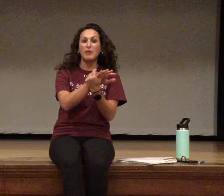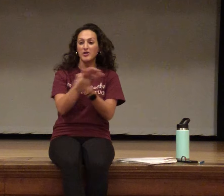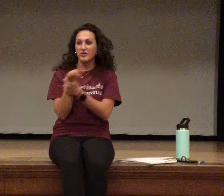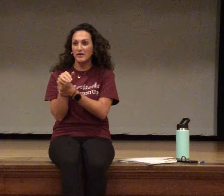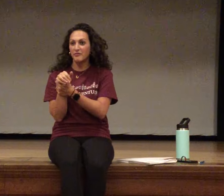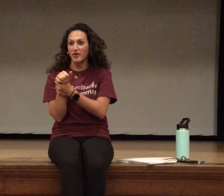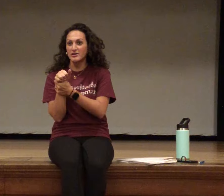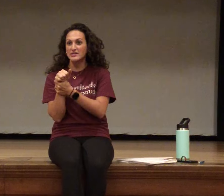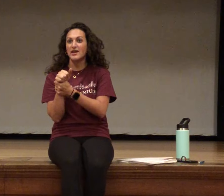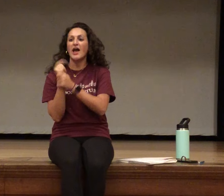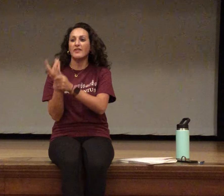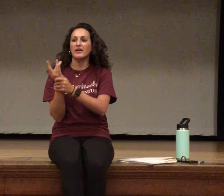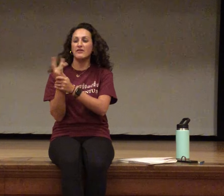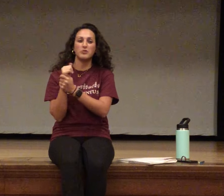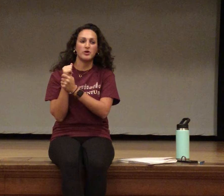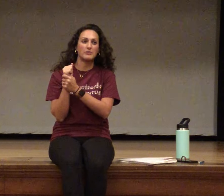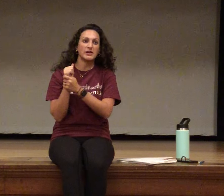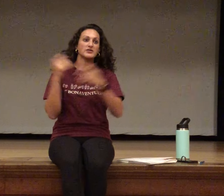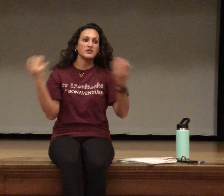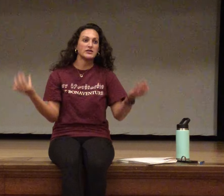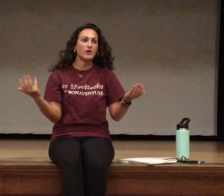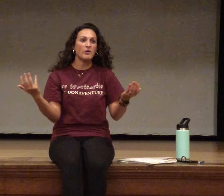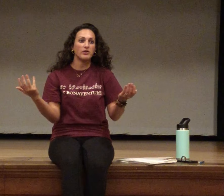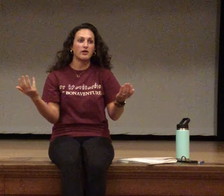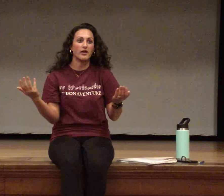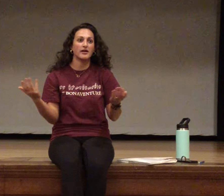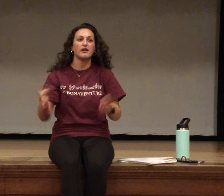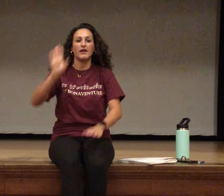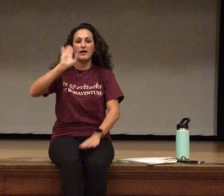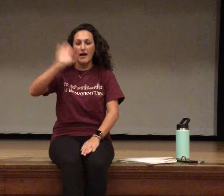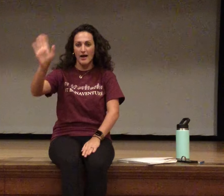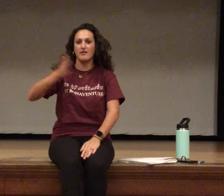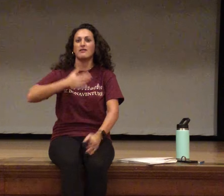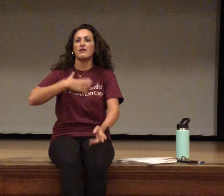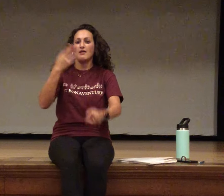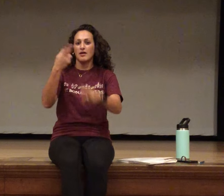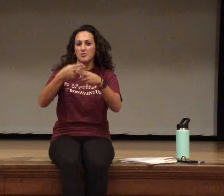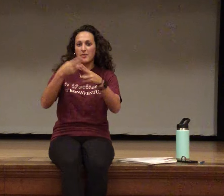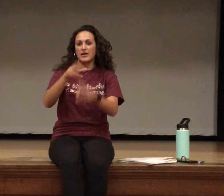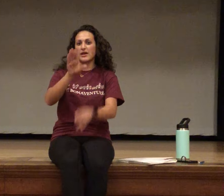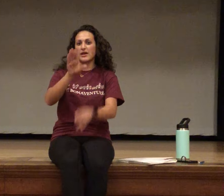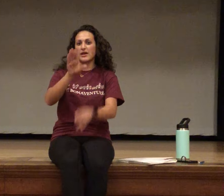spell your name first and then give them your name sign so this is what it would look like hi my name